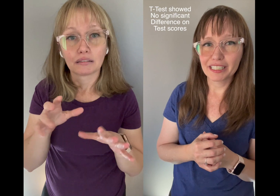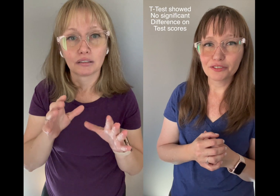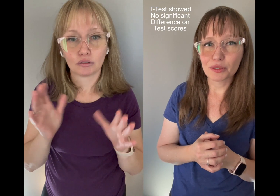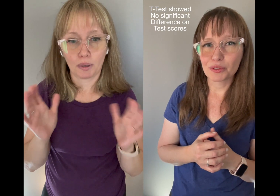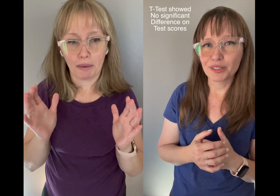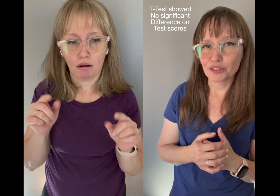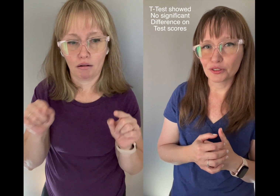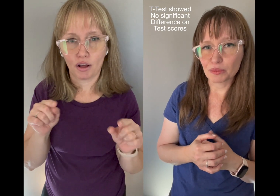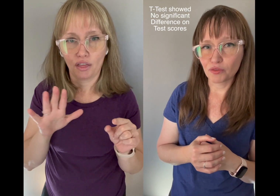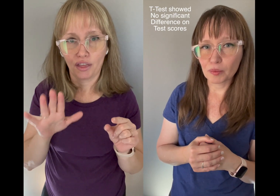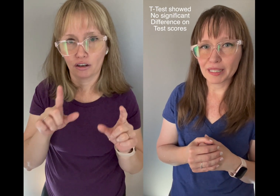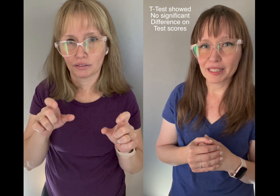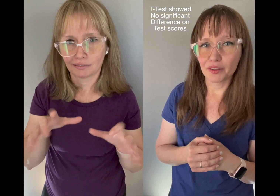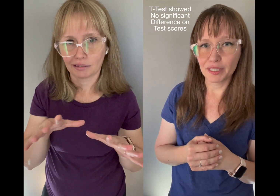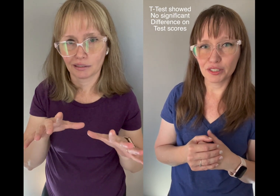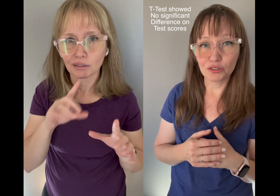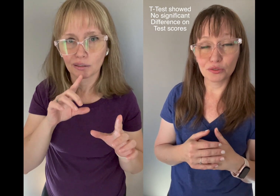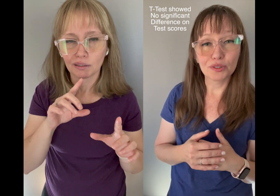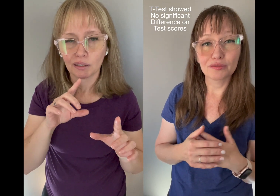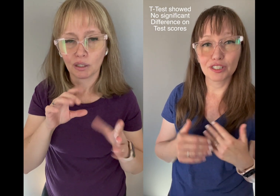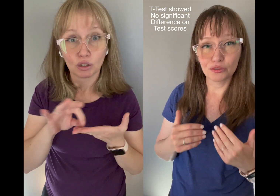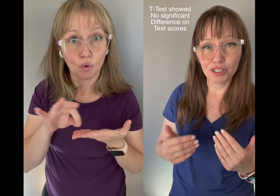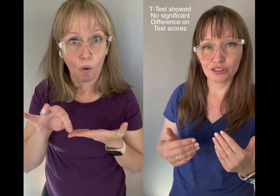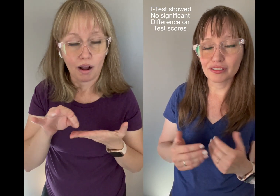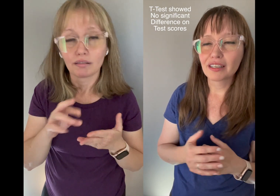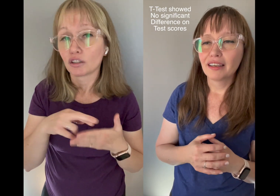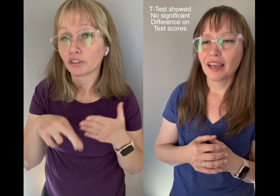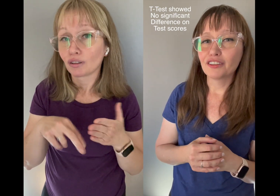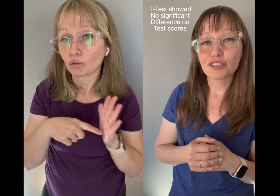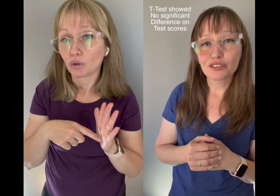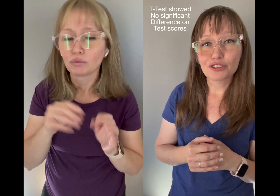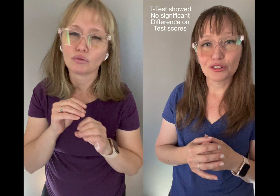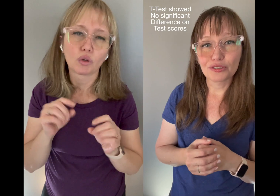difference between the students' performance on these two situations and the results showed that